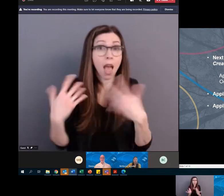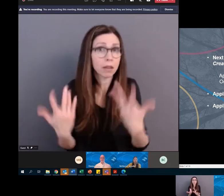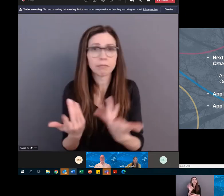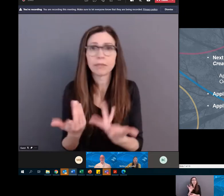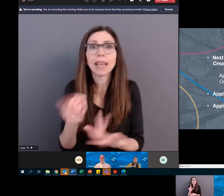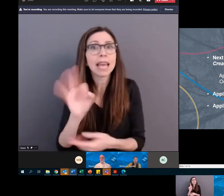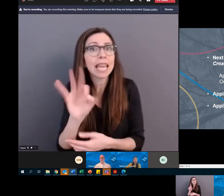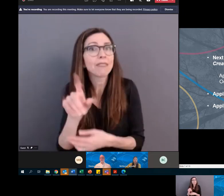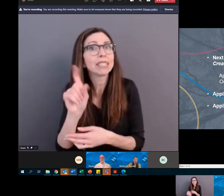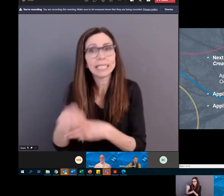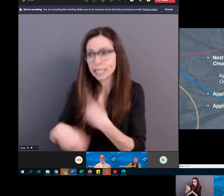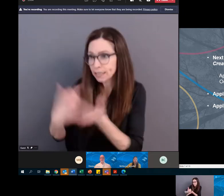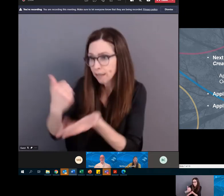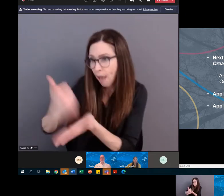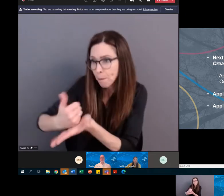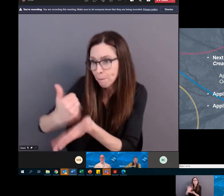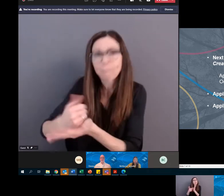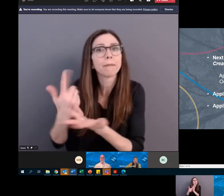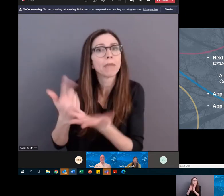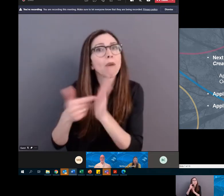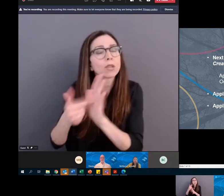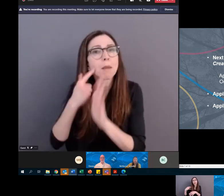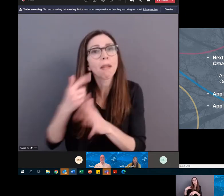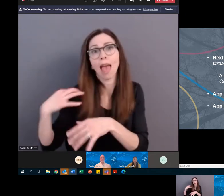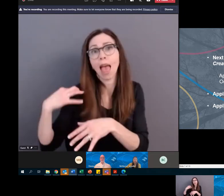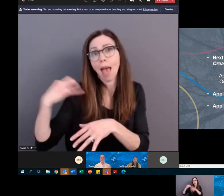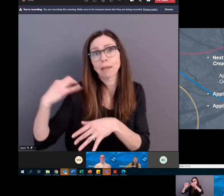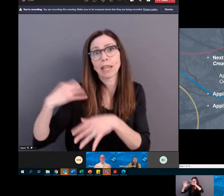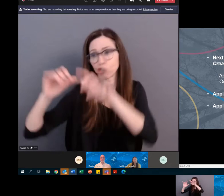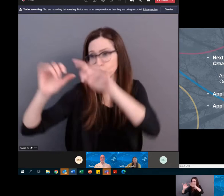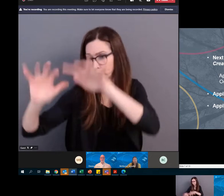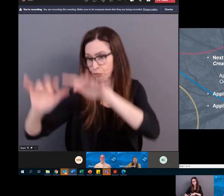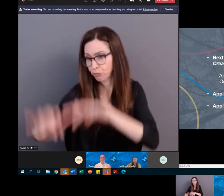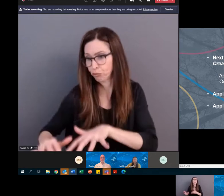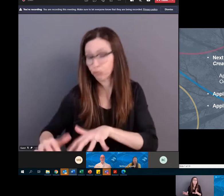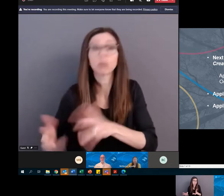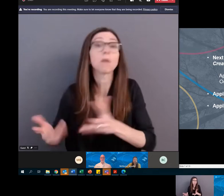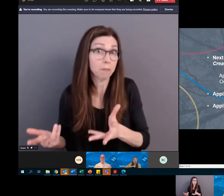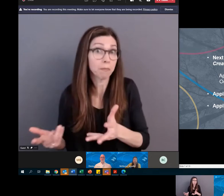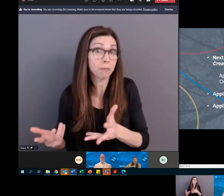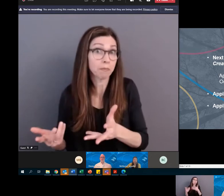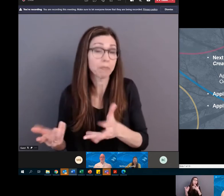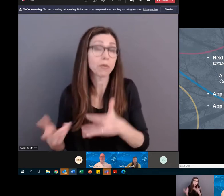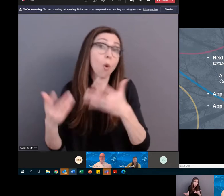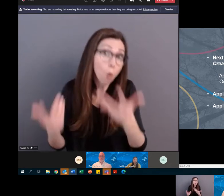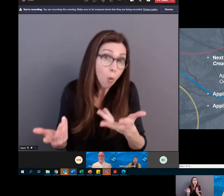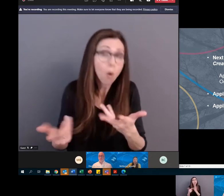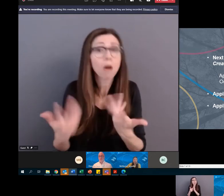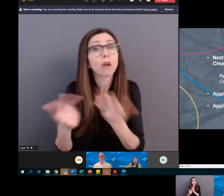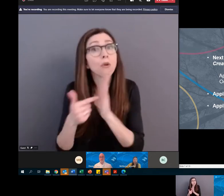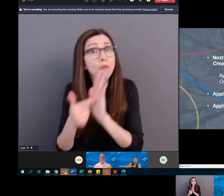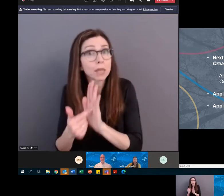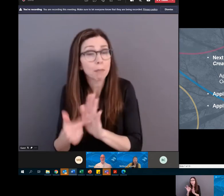required to complete the application and/or complete the project funded through a